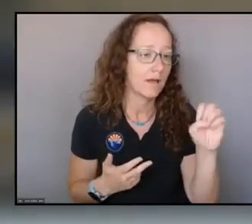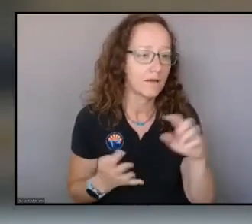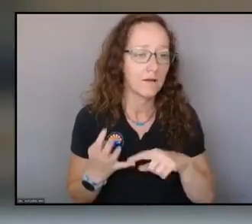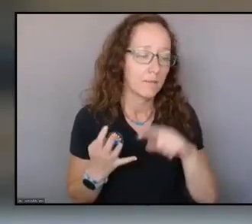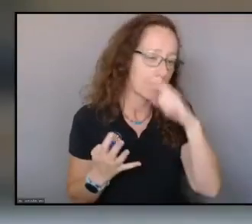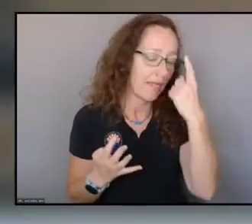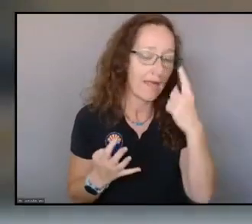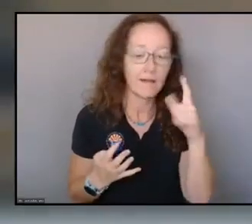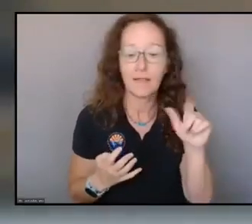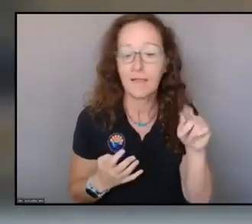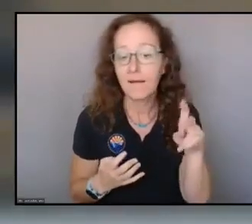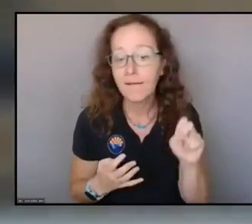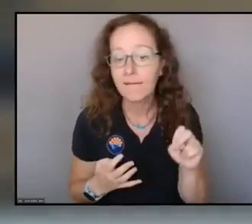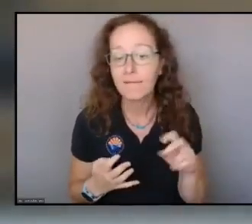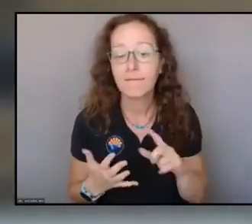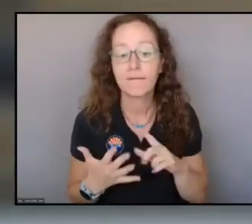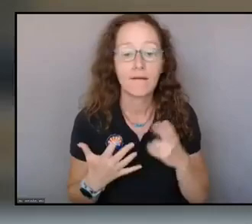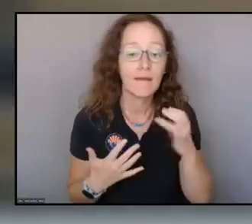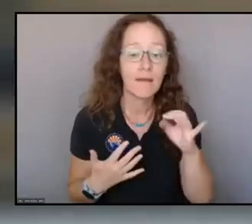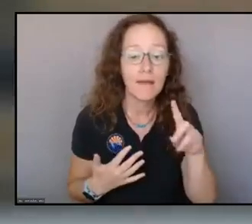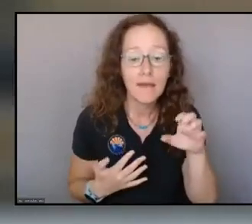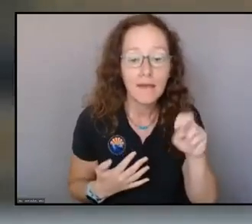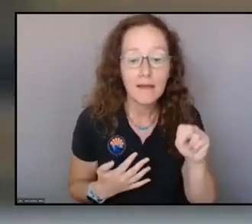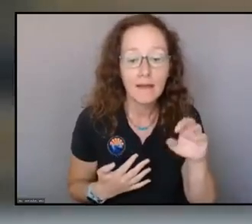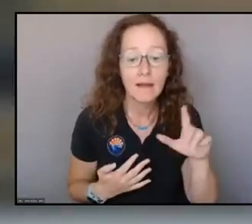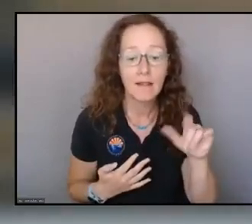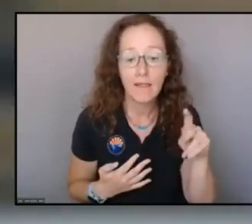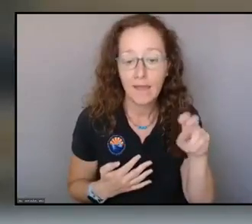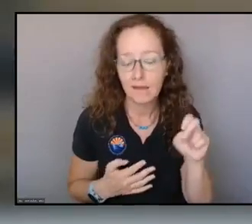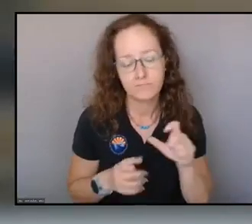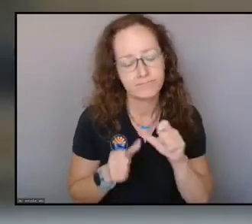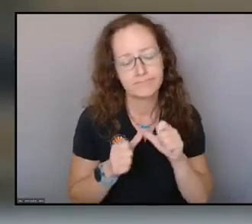LAKE ARE STILL IN READY STATUS.